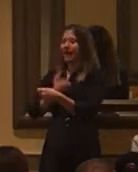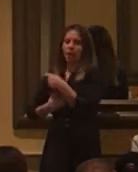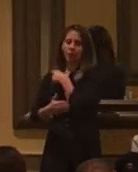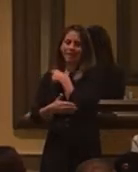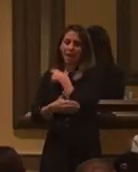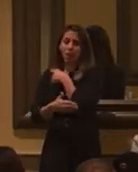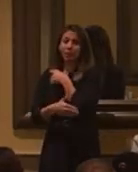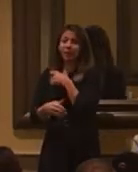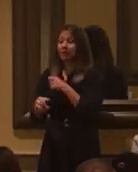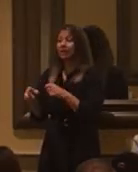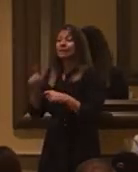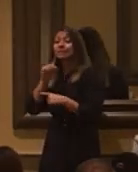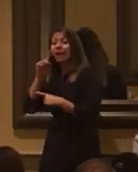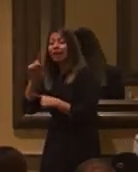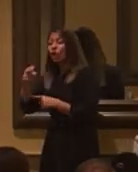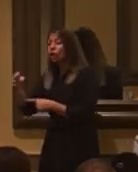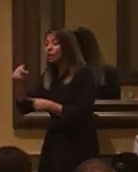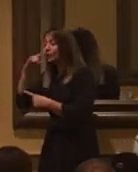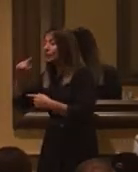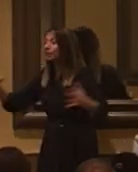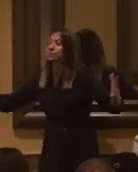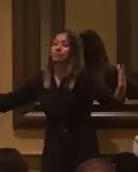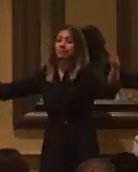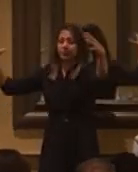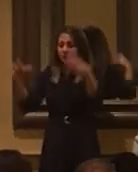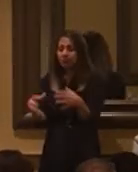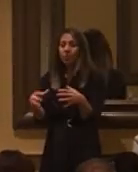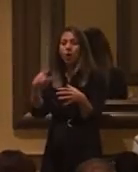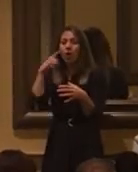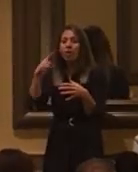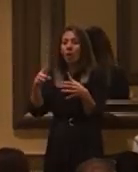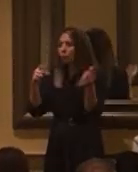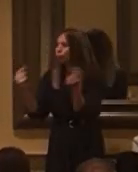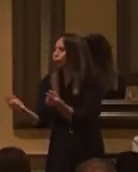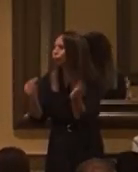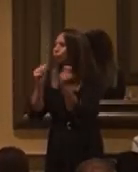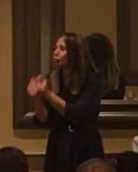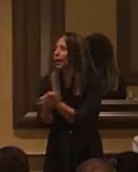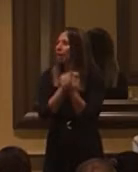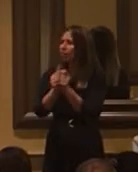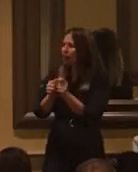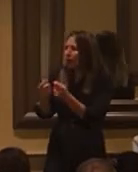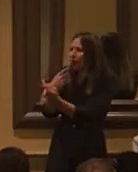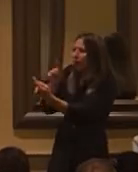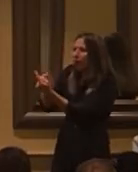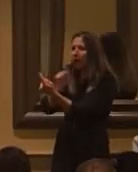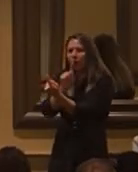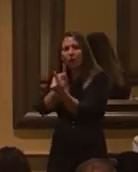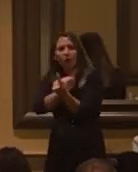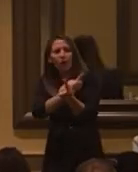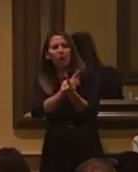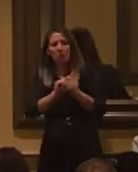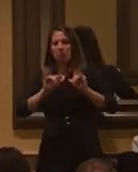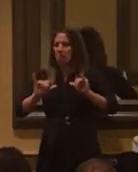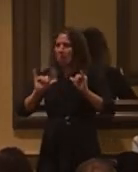So they can meet each other and know each other and have similar obstacles and challenges and successes